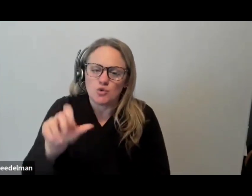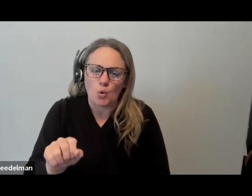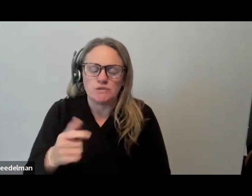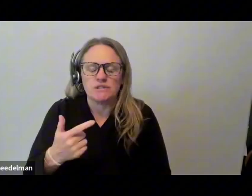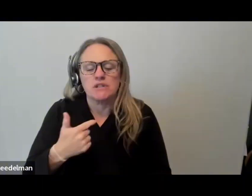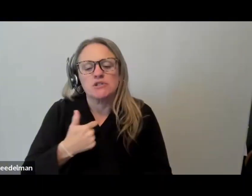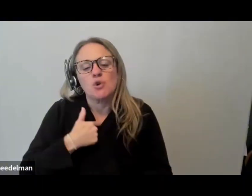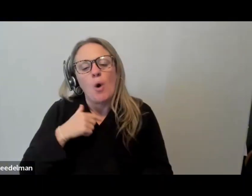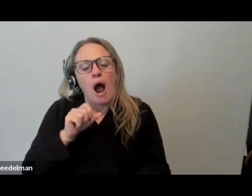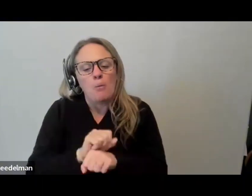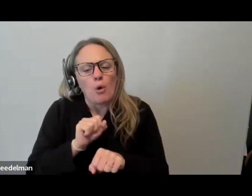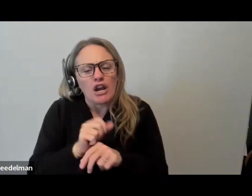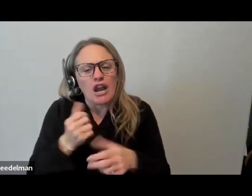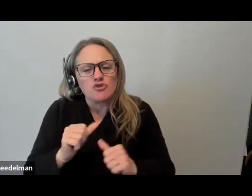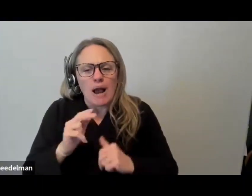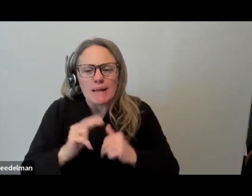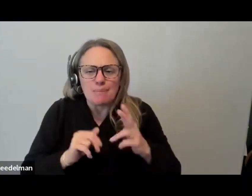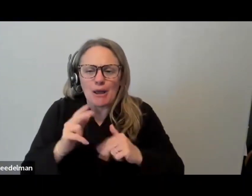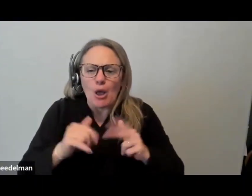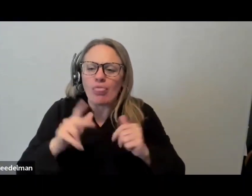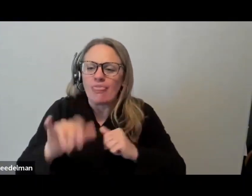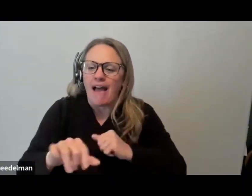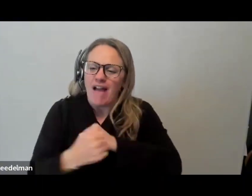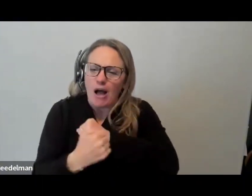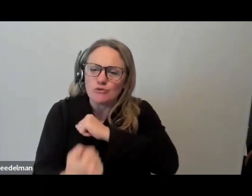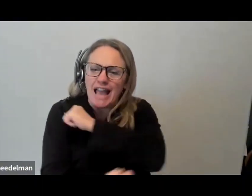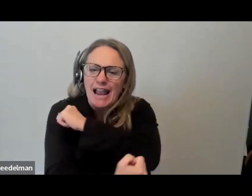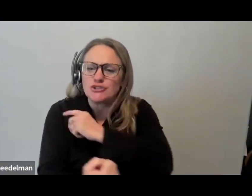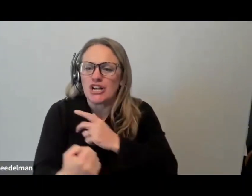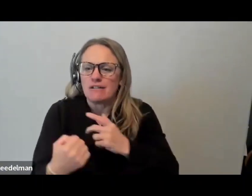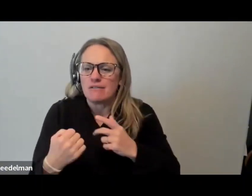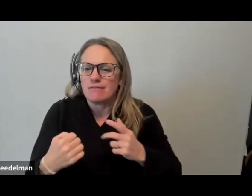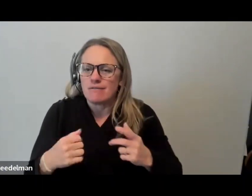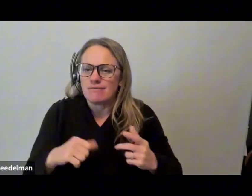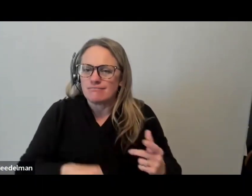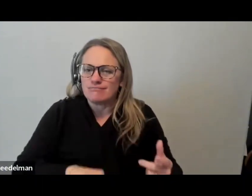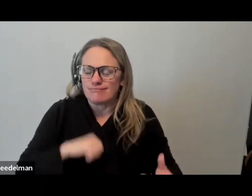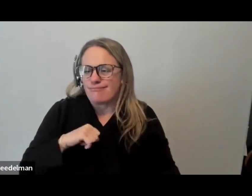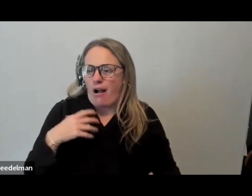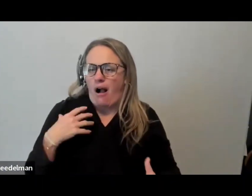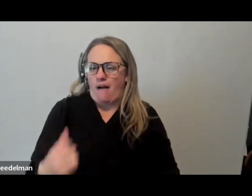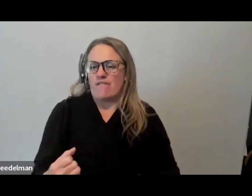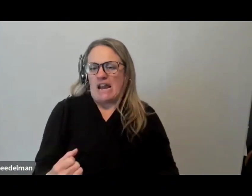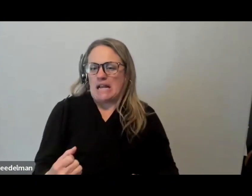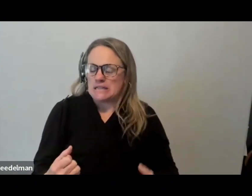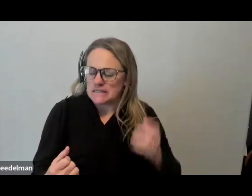that foundational like confidence over time by sort of putting images and videos